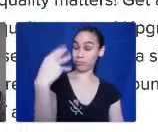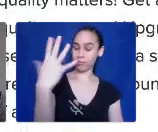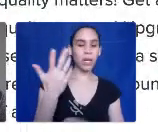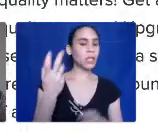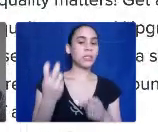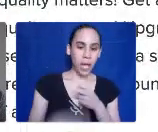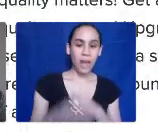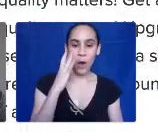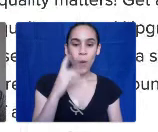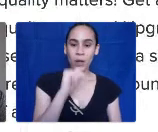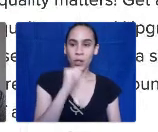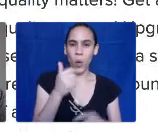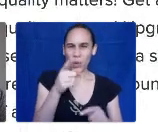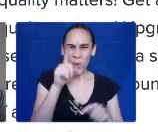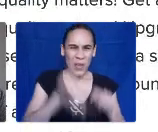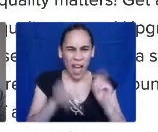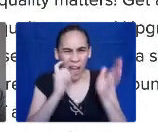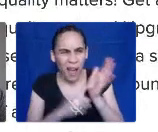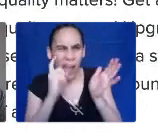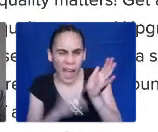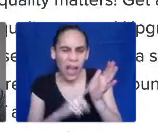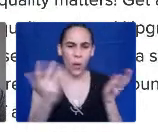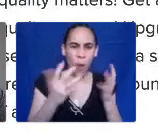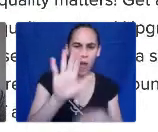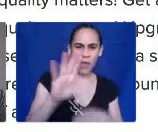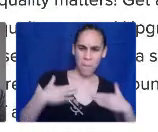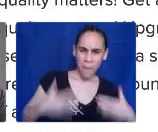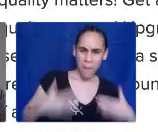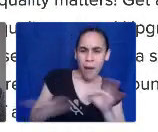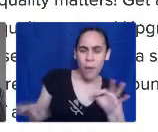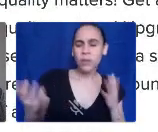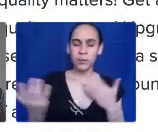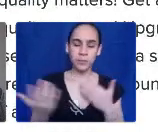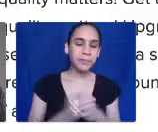social signals so here's some tips we'll go over so first things first pretend you are consultant